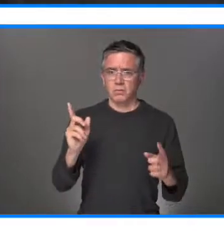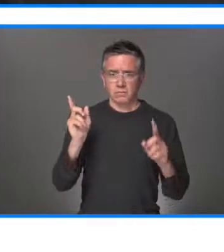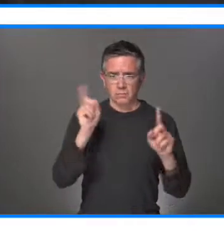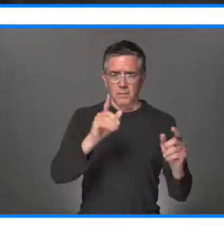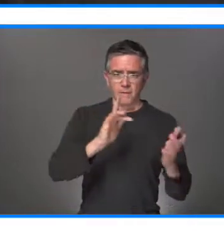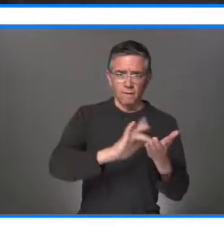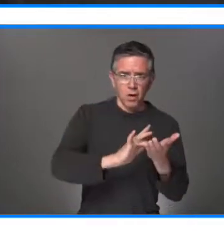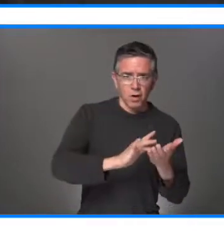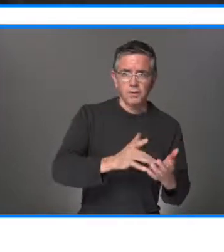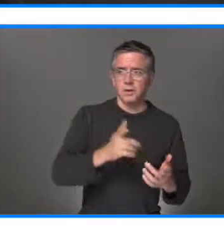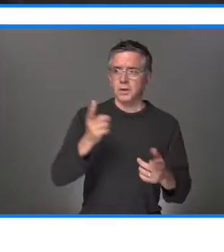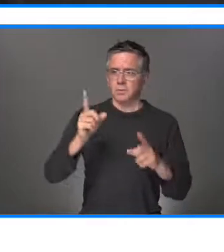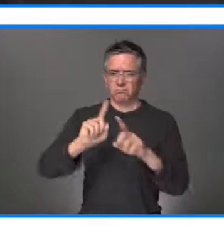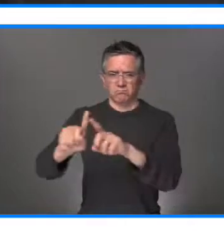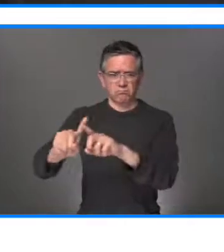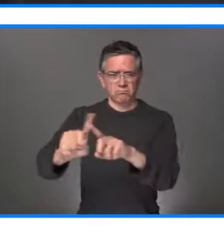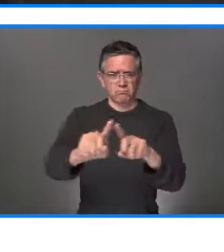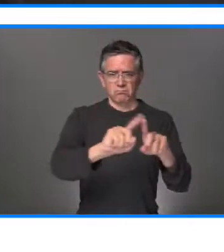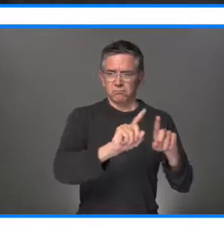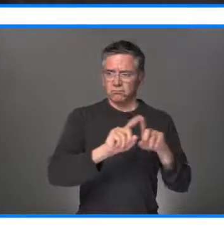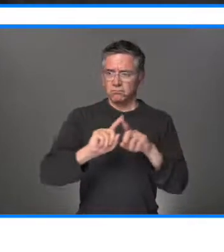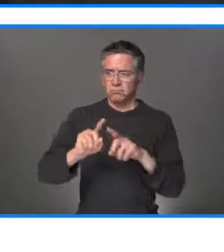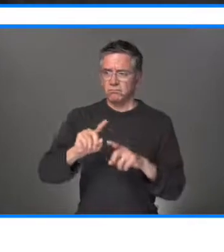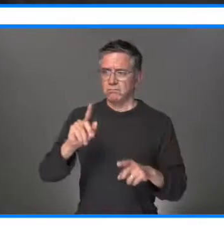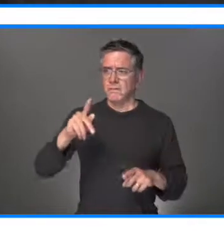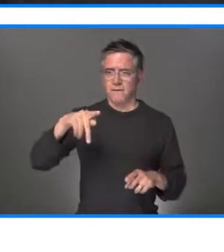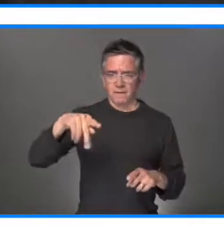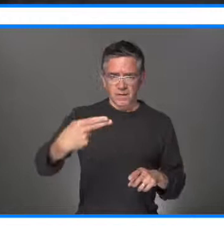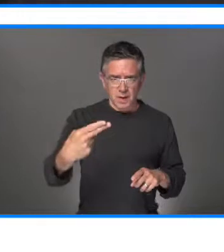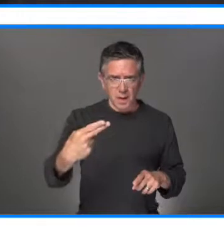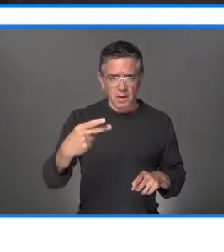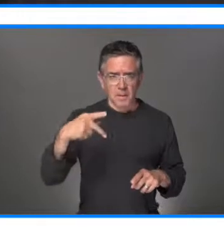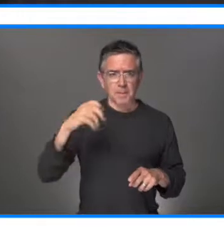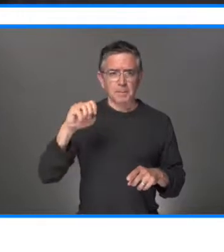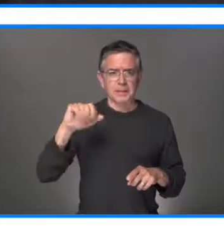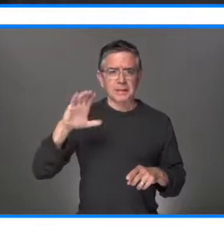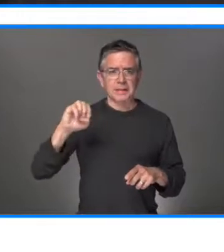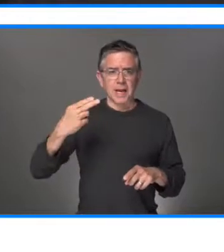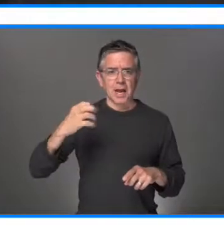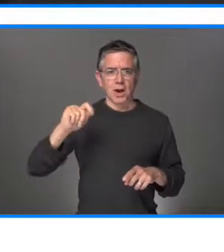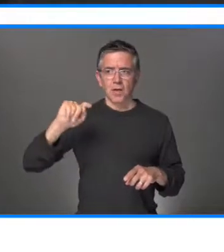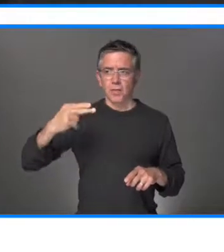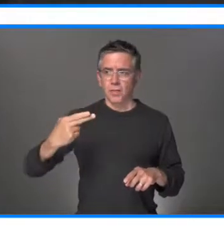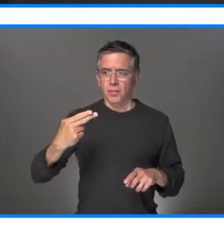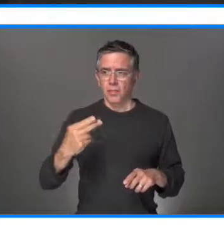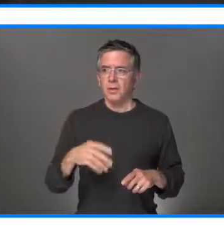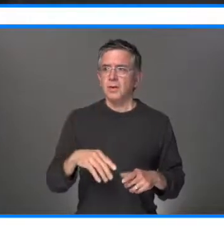also the PeaceHealth Clinic and the Community Vaccination Clinic are available for vaccine.